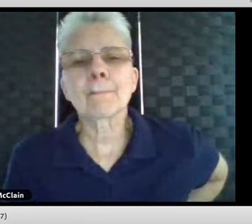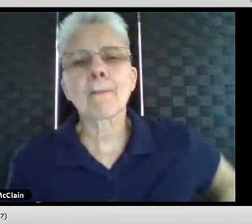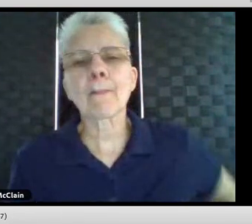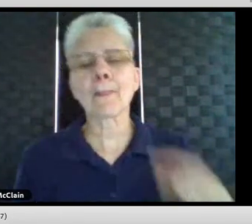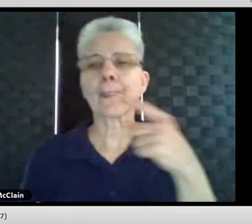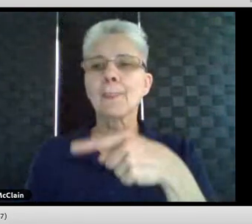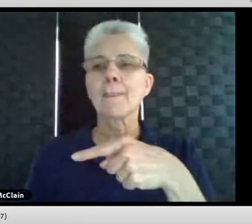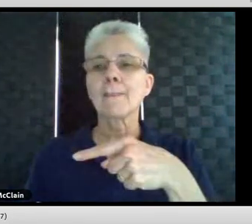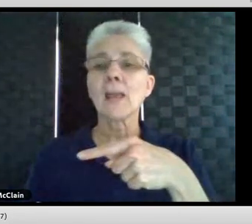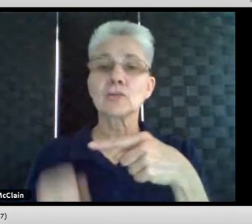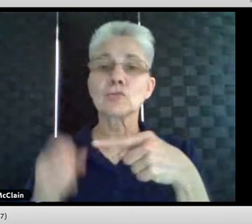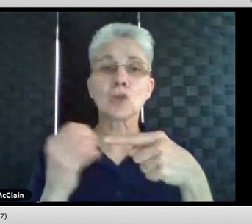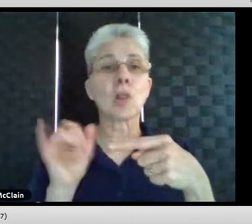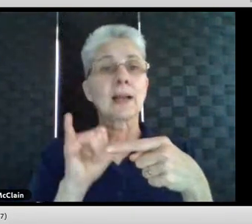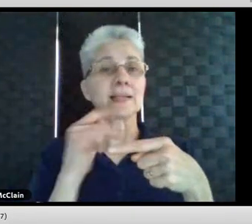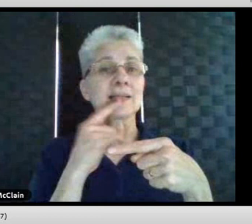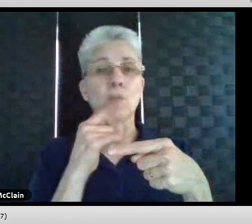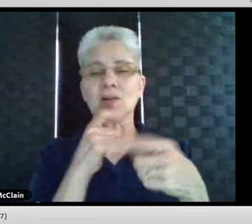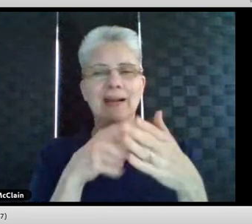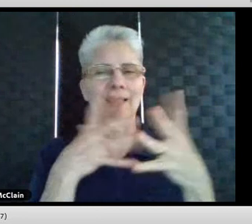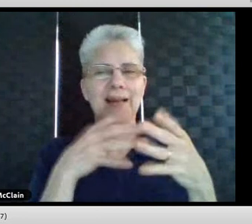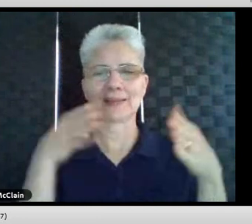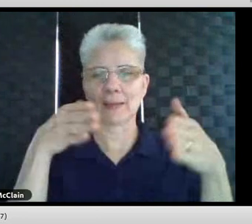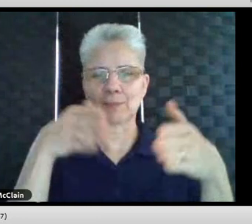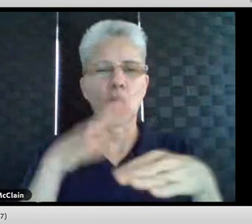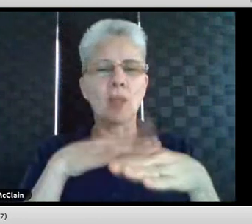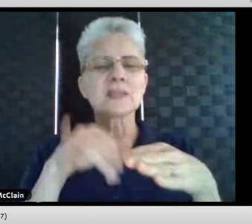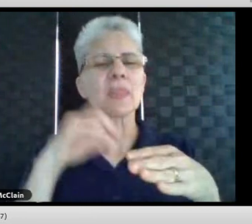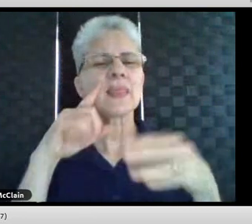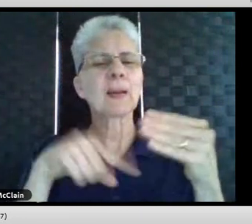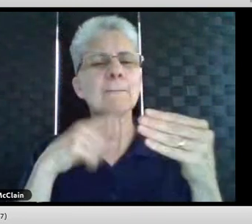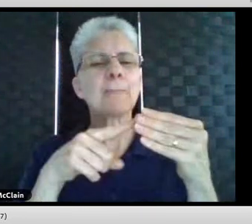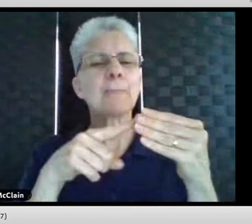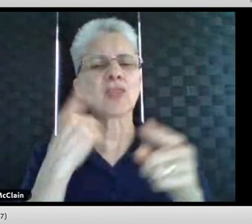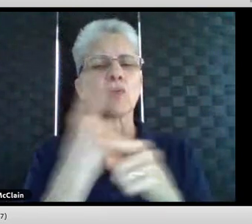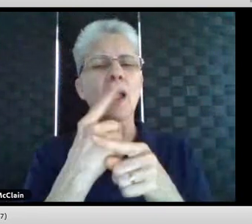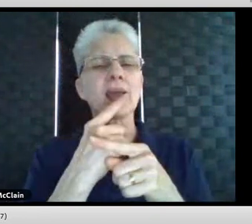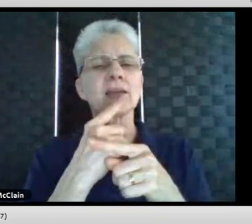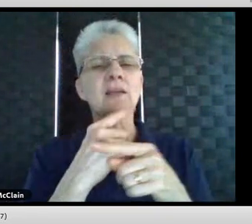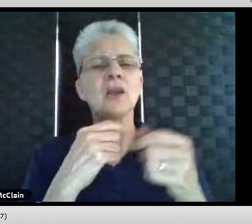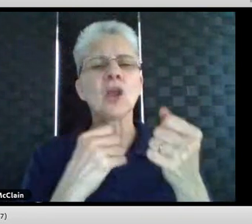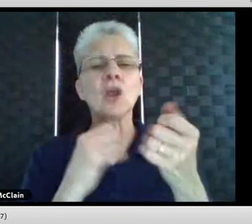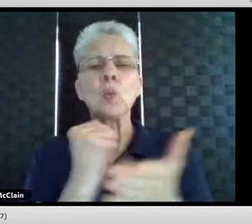So, like I said, we're not going to spend a lot of time about this, but think about the right resources for your patron,